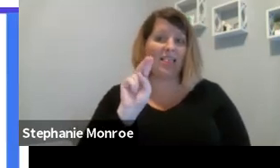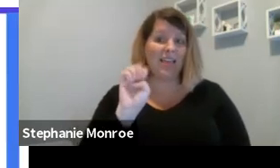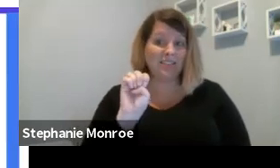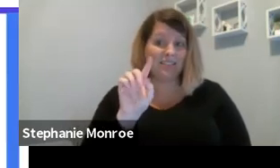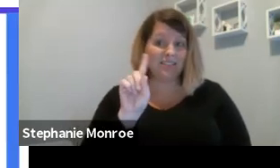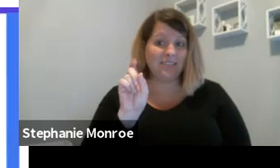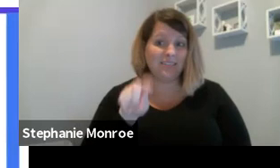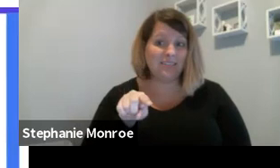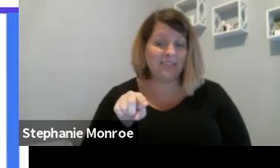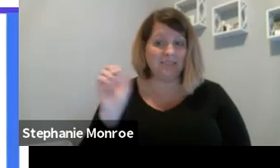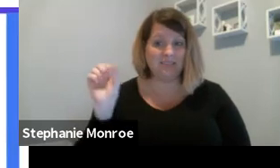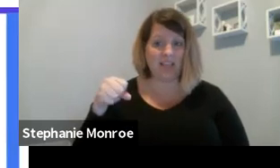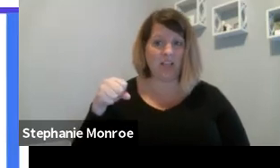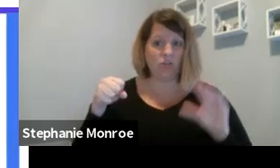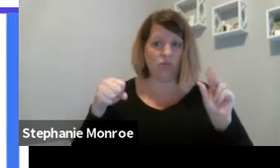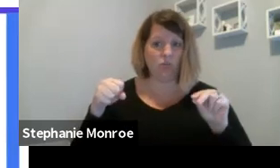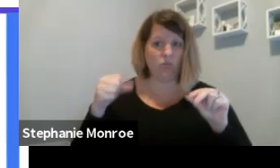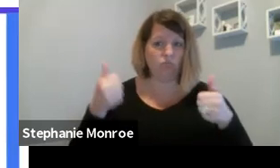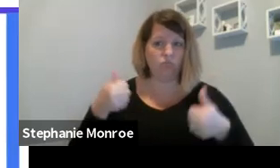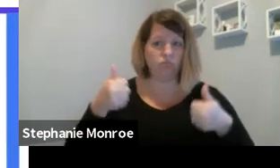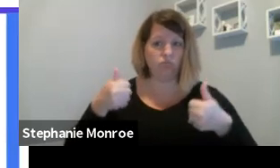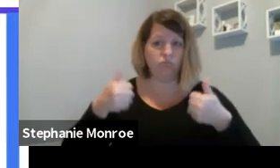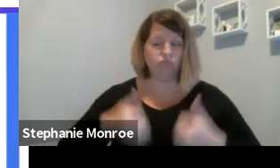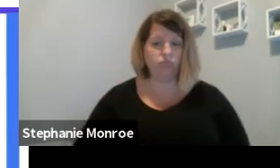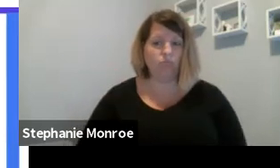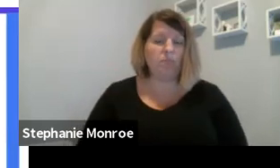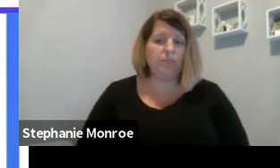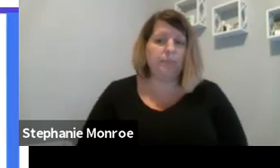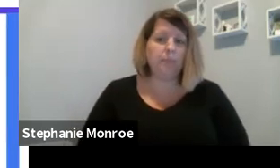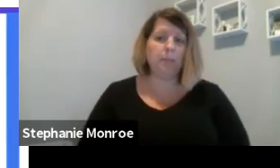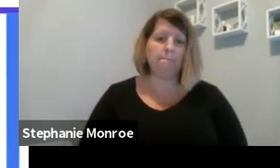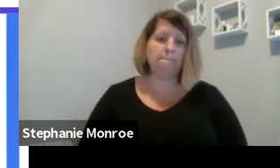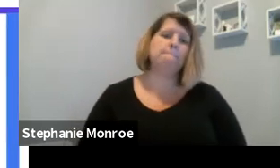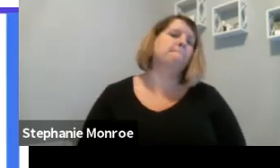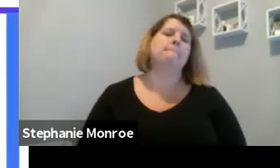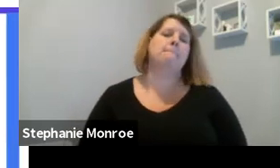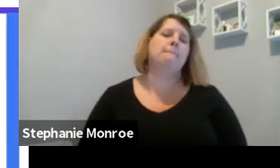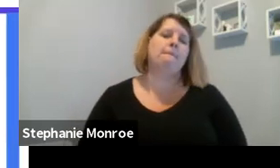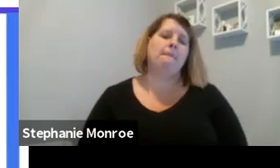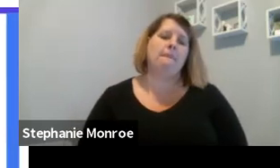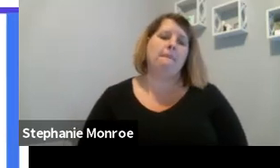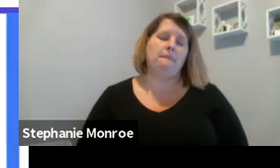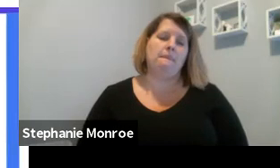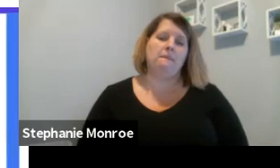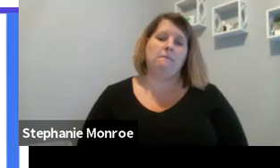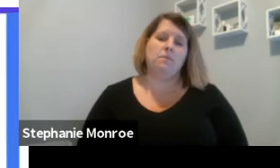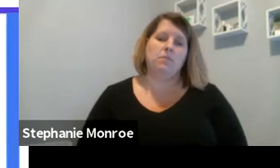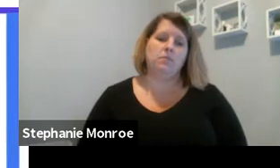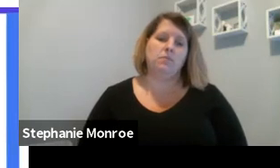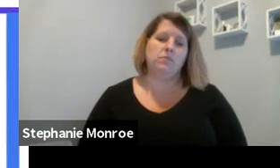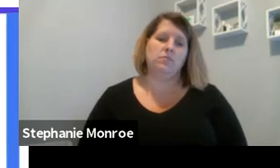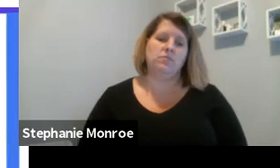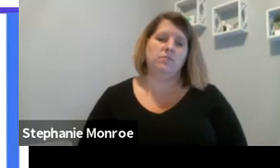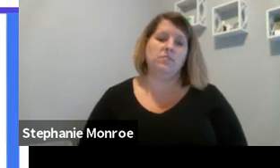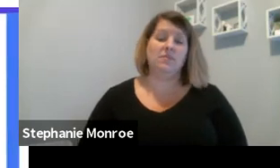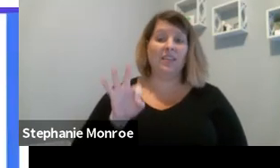Do you believe this was sexual violence? Did you choose yes? Well, consider this.